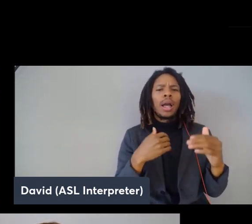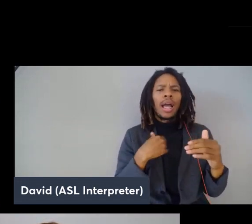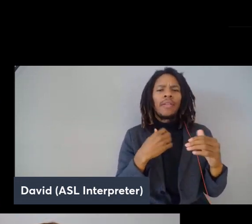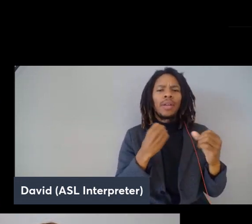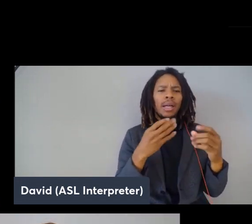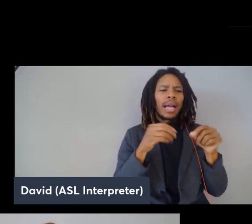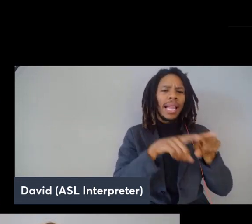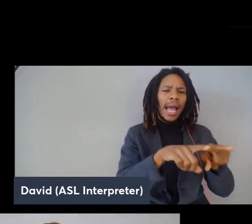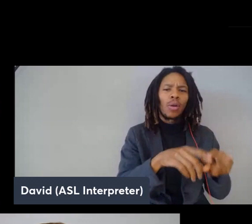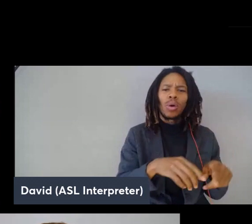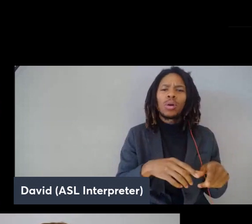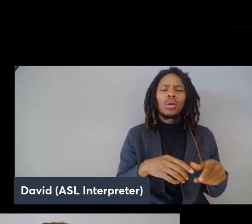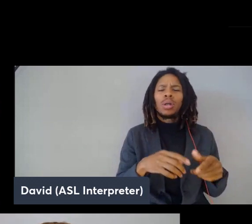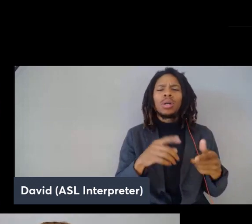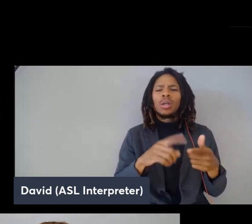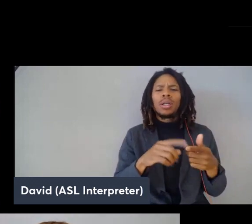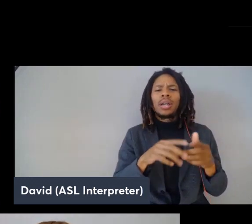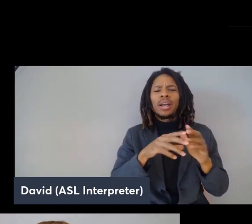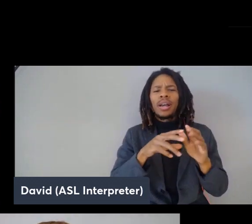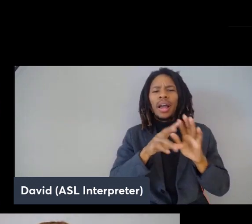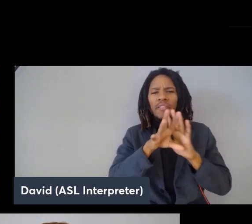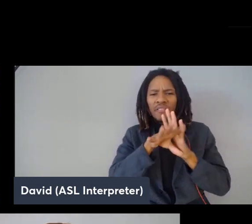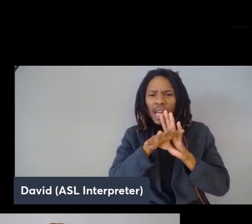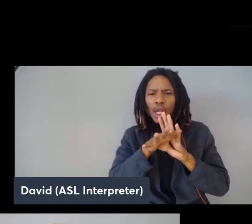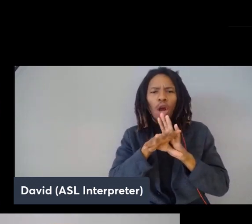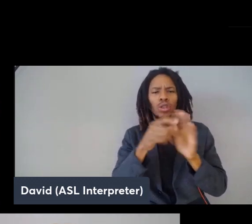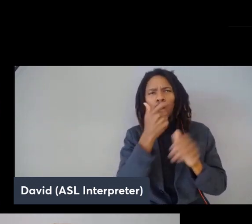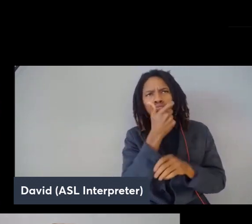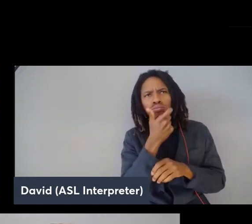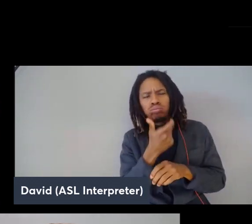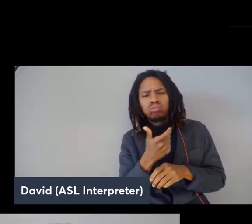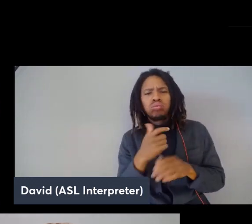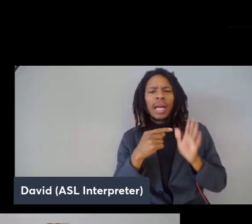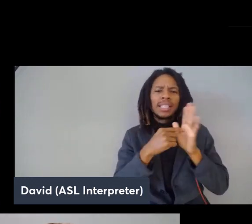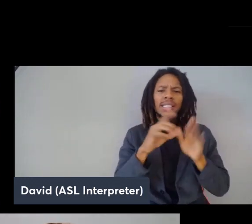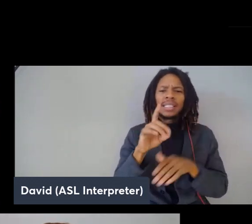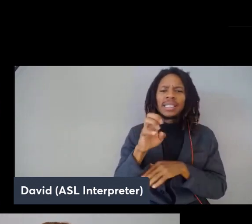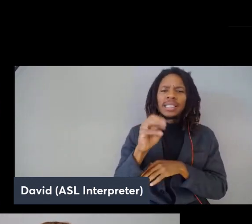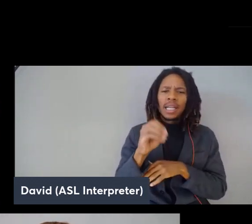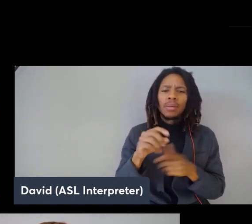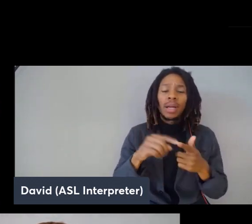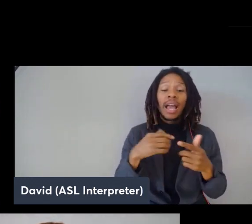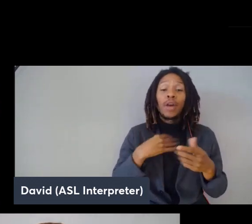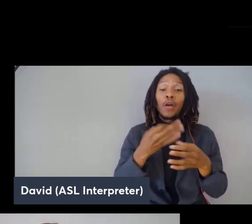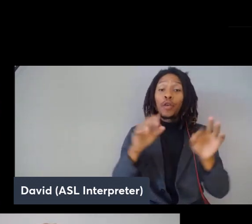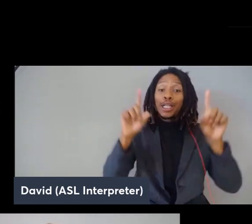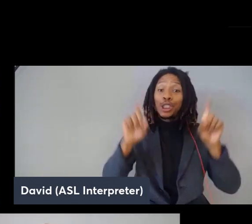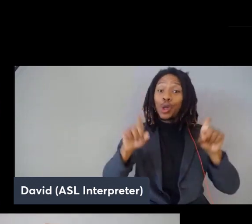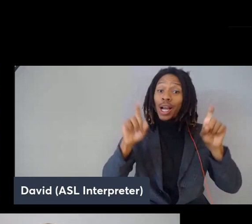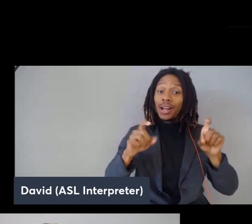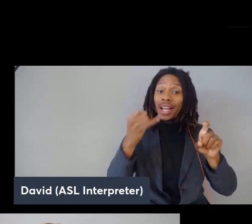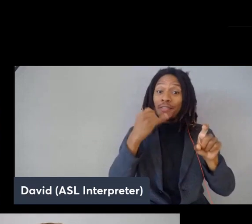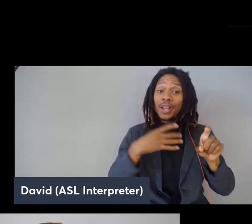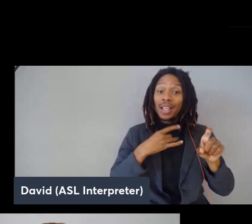there's video demos you can find. We also have there a free trial, so if you like to actually put your hands on it